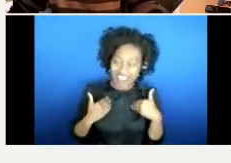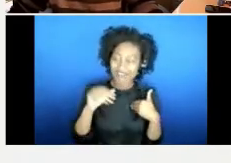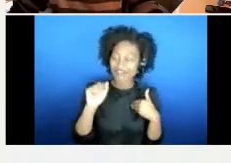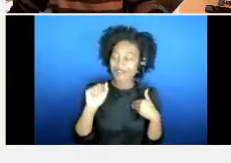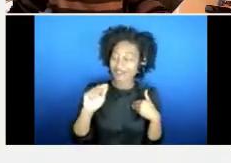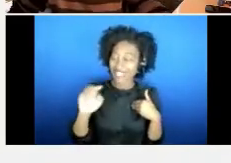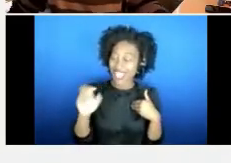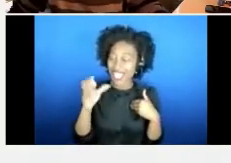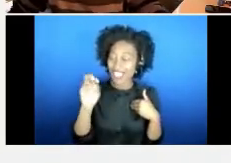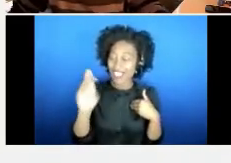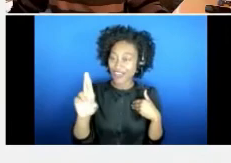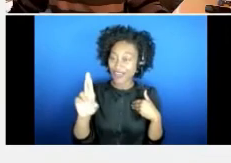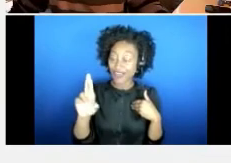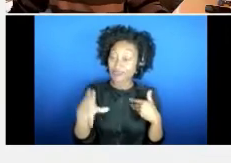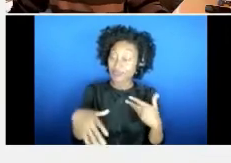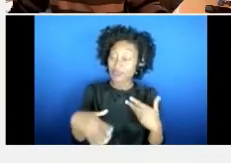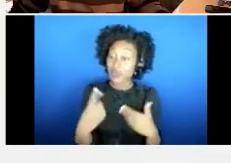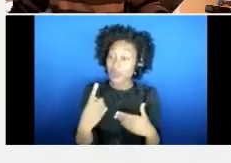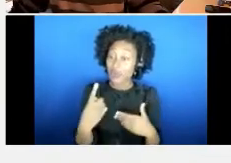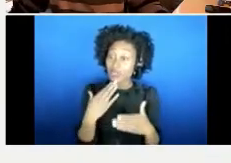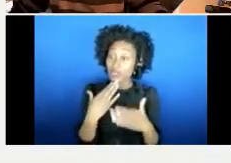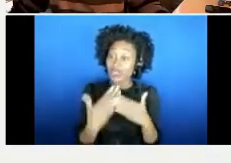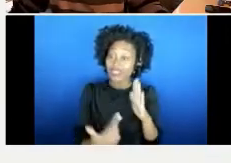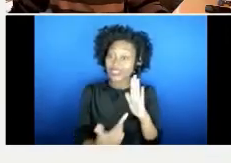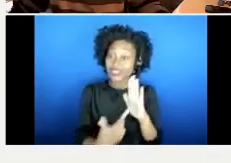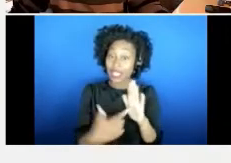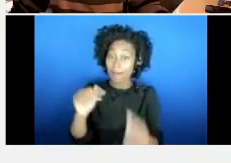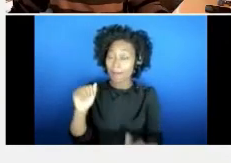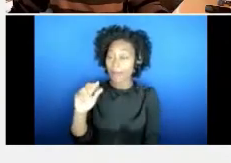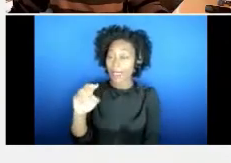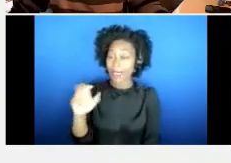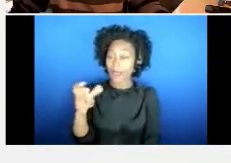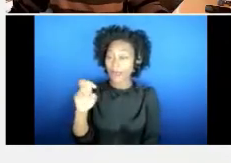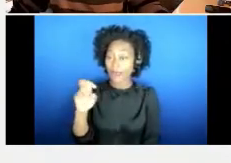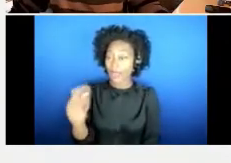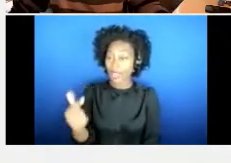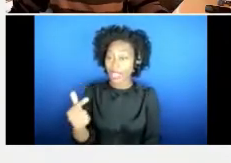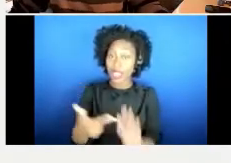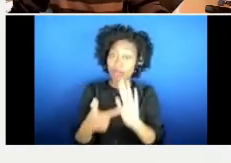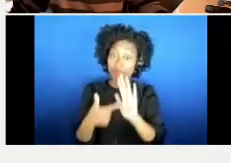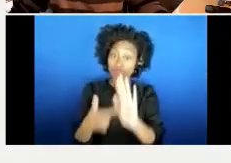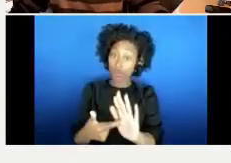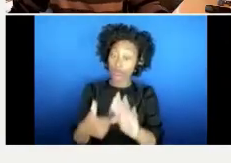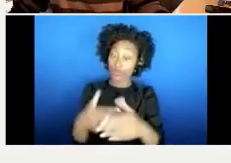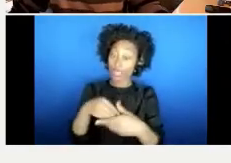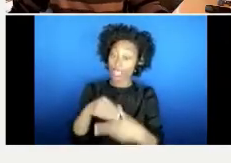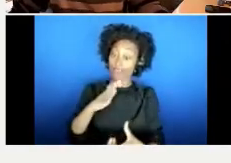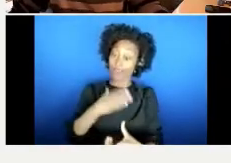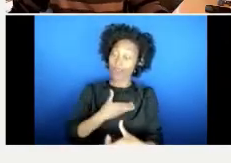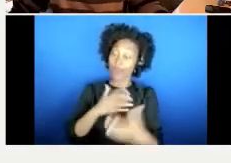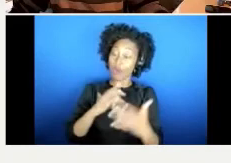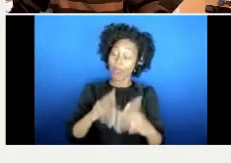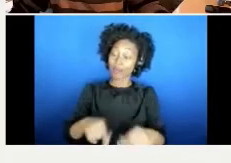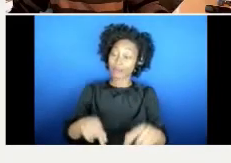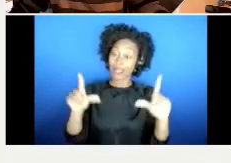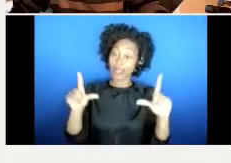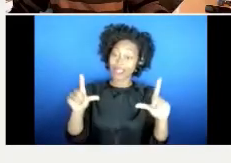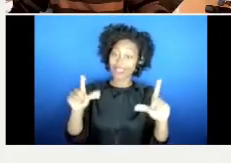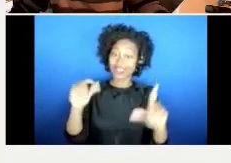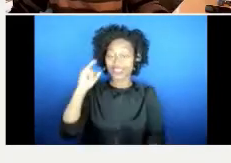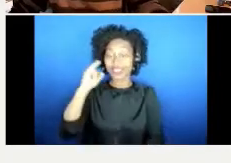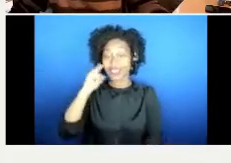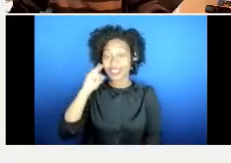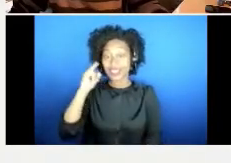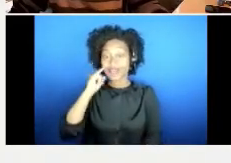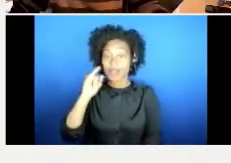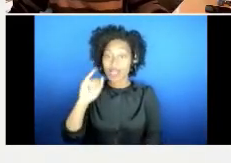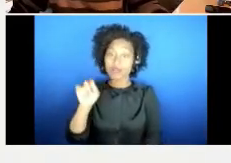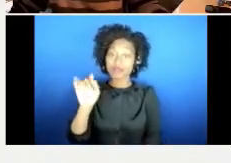A good example of anchoring I can show you within our website... If I go to the newsletter